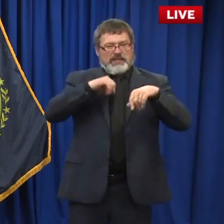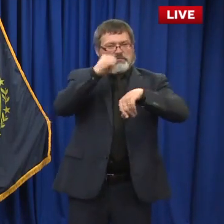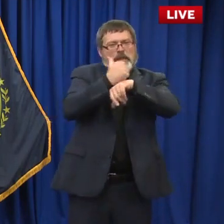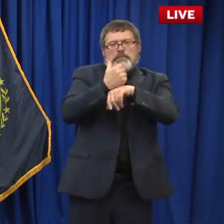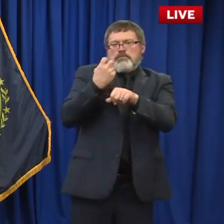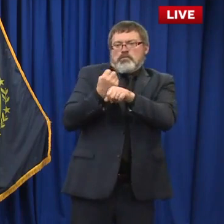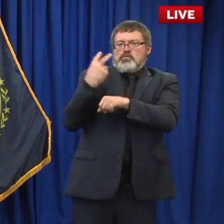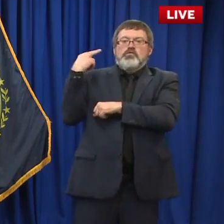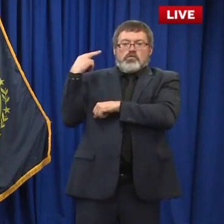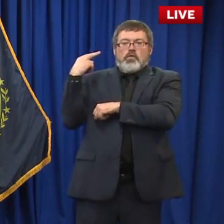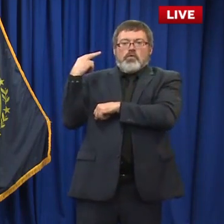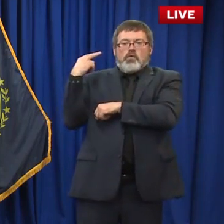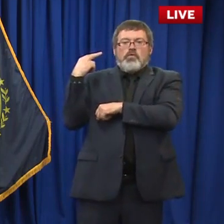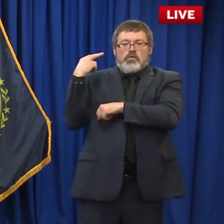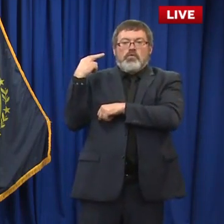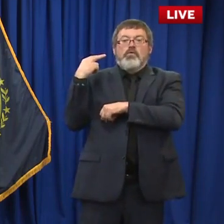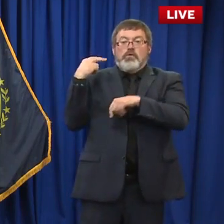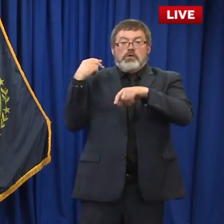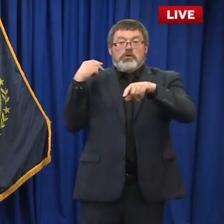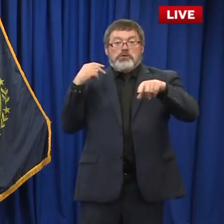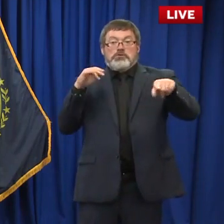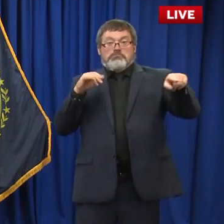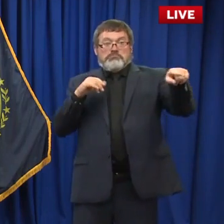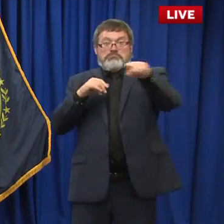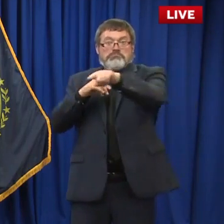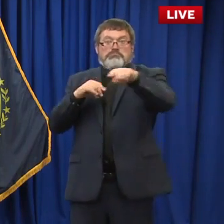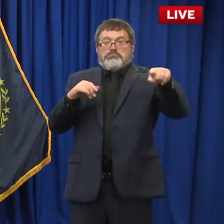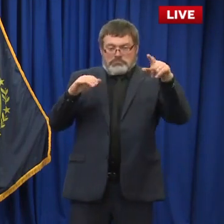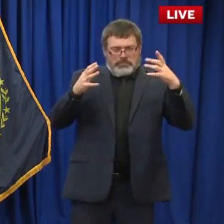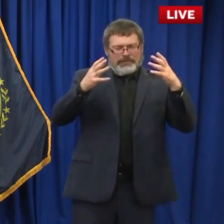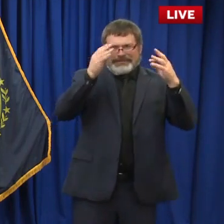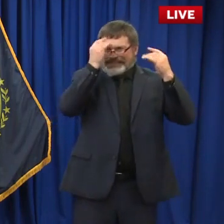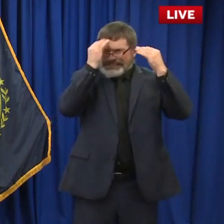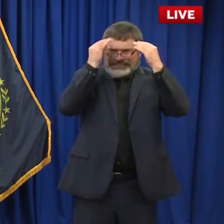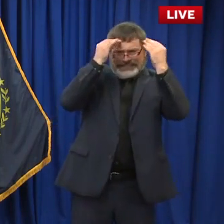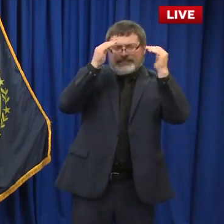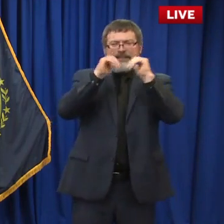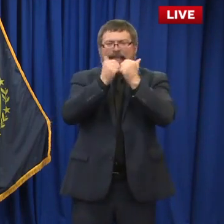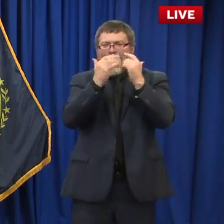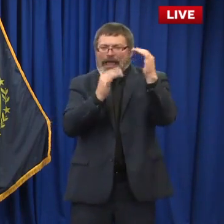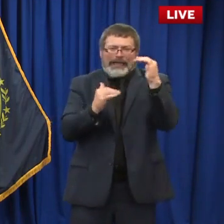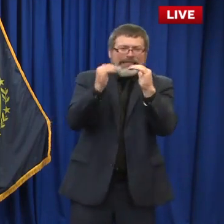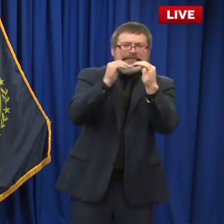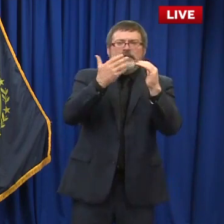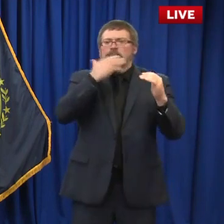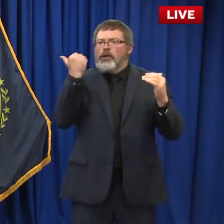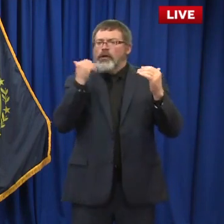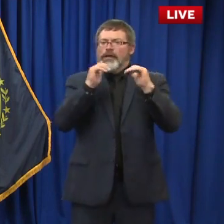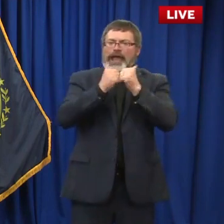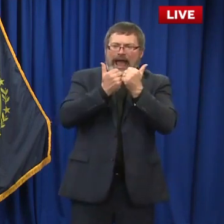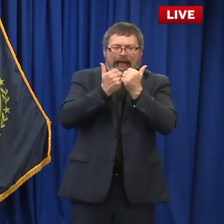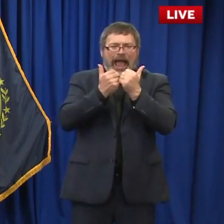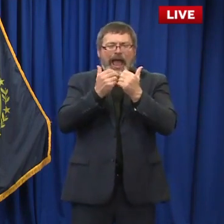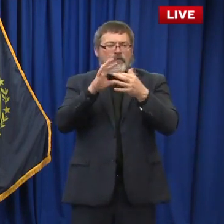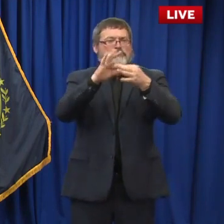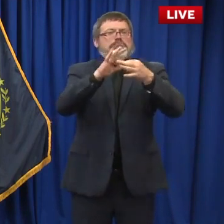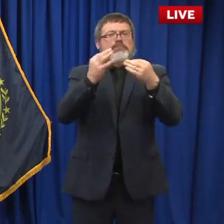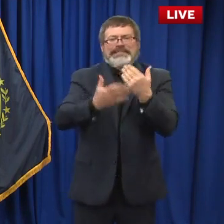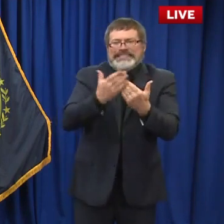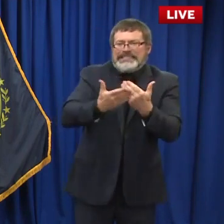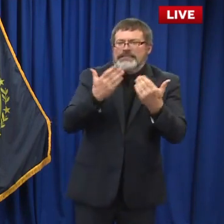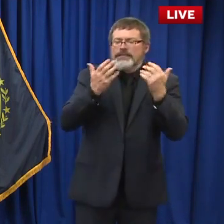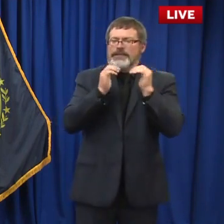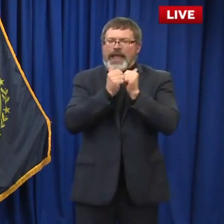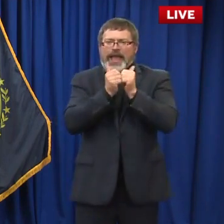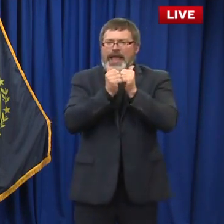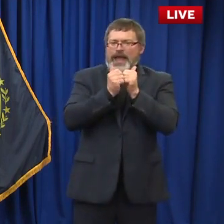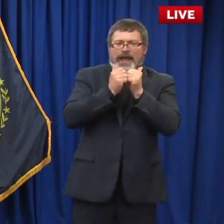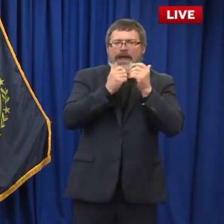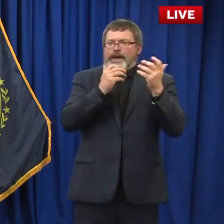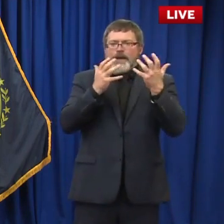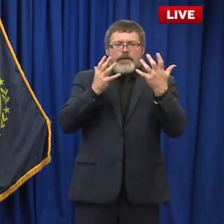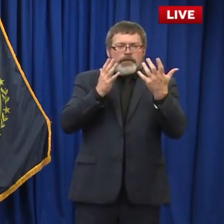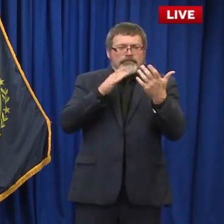CREATED ABOUT TWO OR THREE YEARS AGO NOW, WHICH AGAIN, DEALS WITH A VARIETY OF ISSUES, REALLY, EMBRACING AND ALLOWING THE STAKEHOLDERS AND INDIVIDUALS TO COME FORWARD IN A VARIETY OF